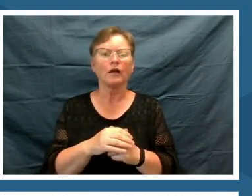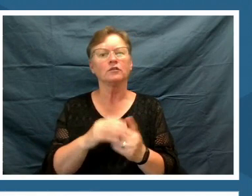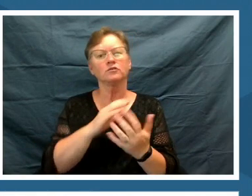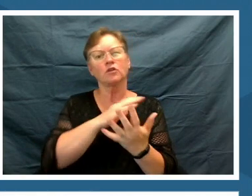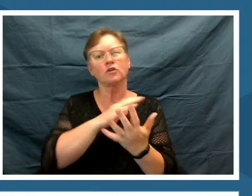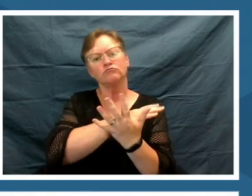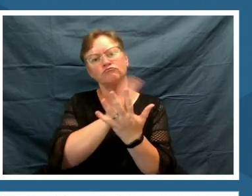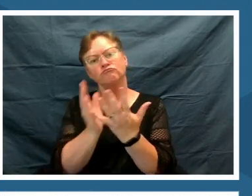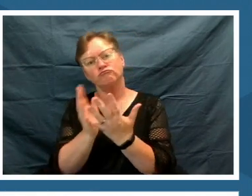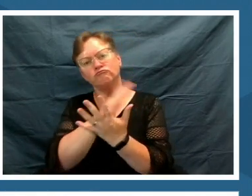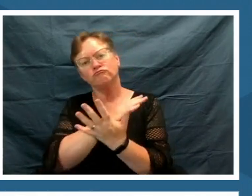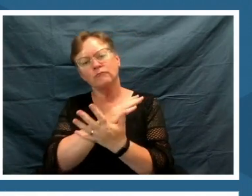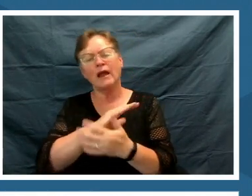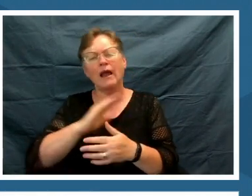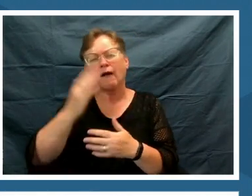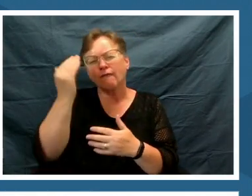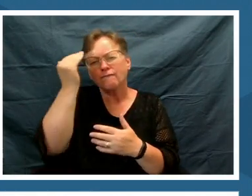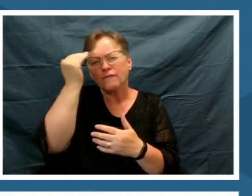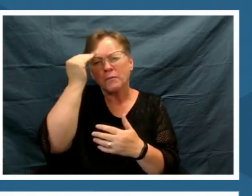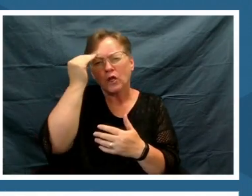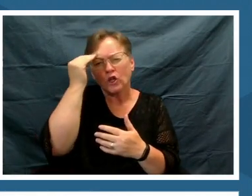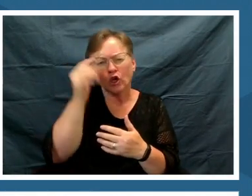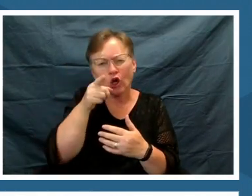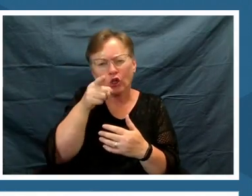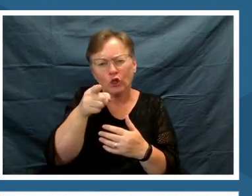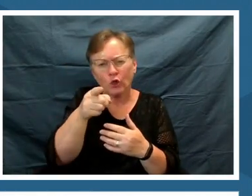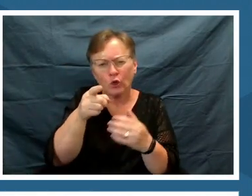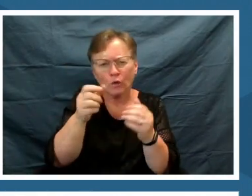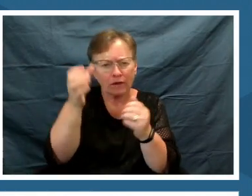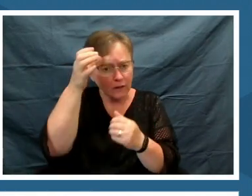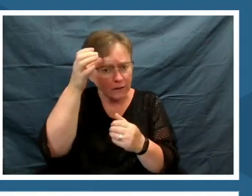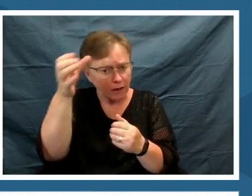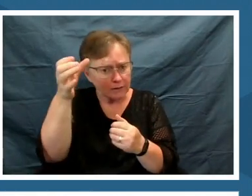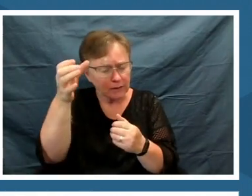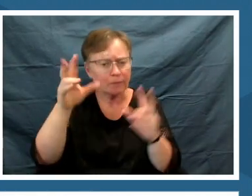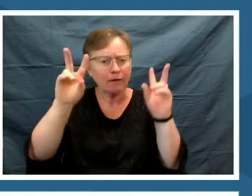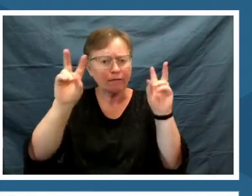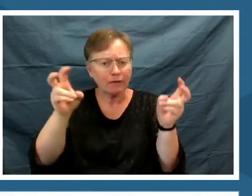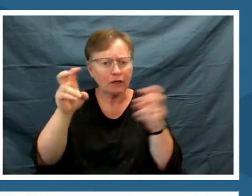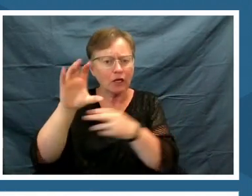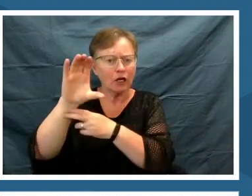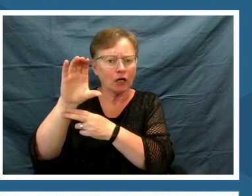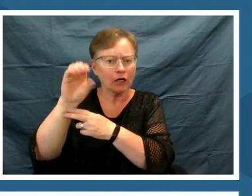convergence education have you ever heard of that word before